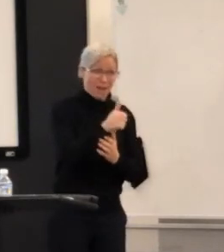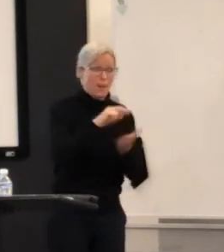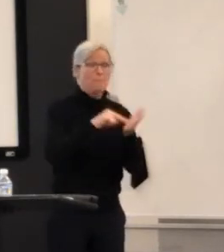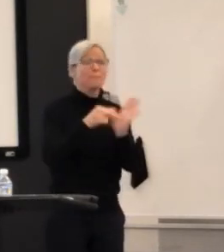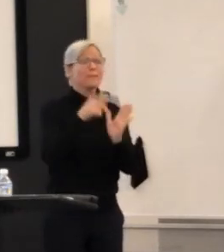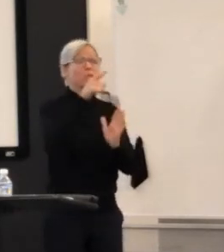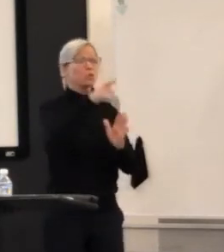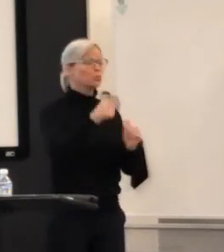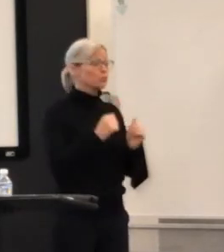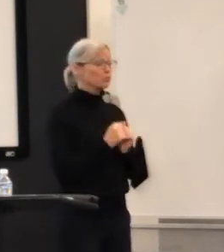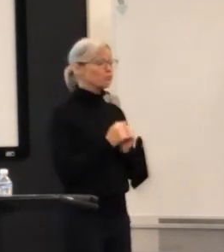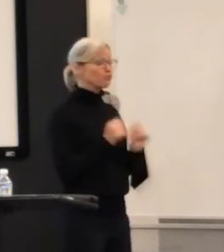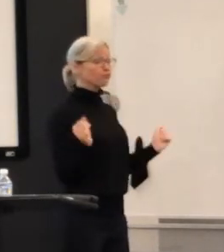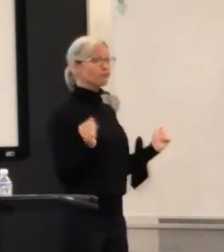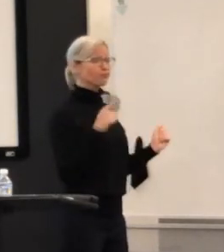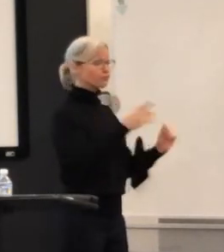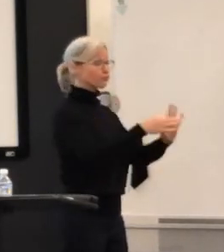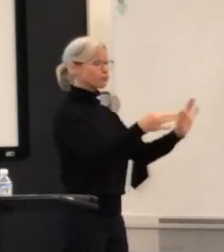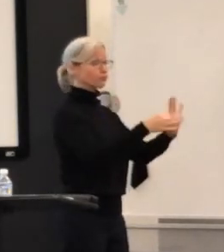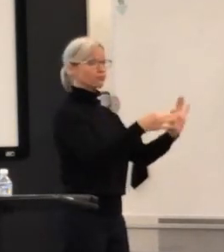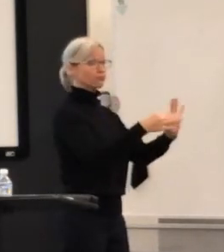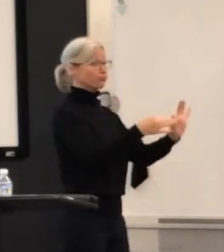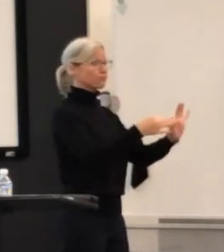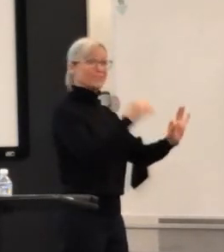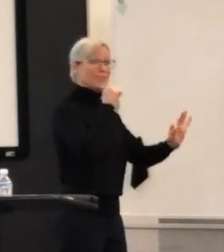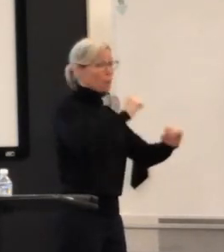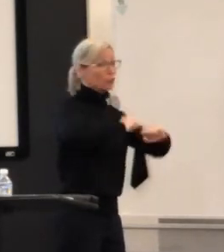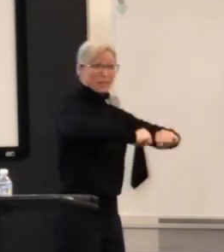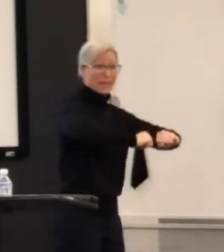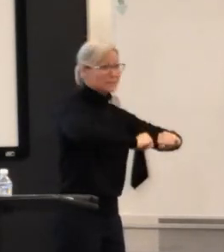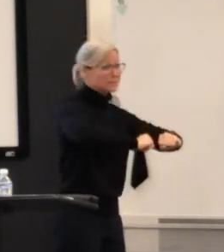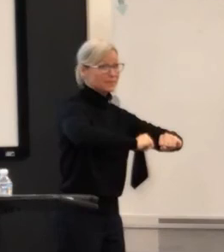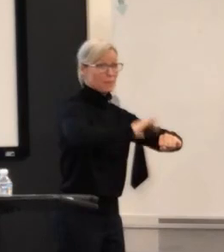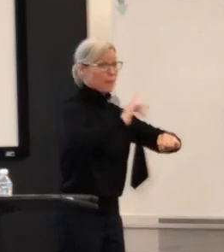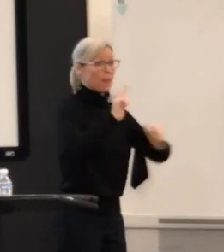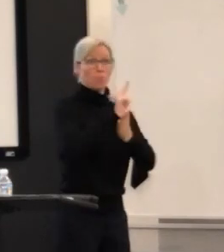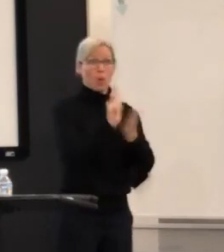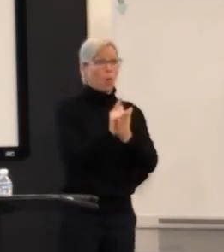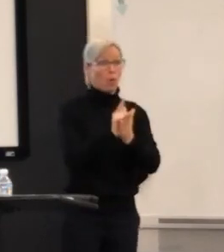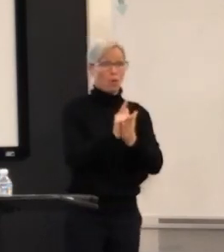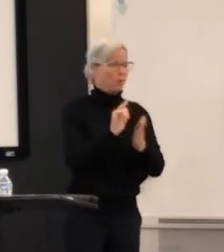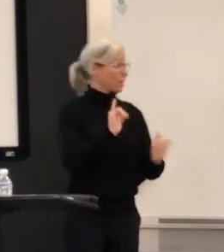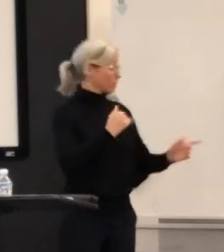is not protected by attorney-client confidentiality or privilege, like it would be with a law firm.